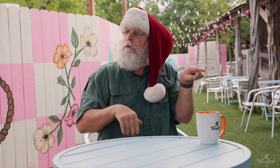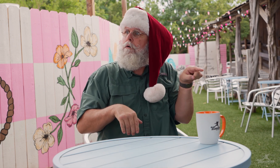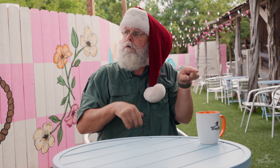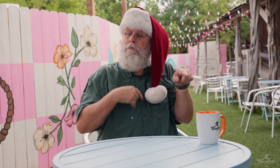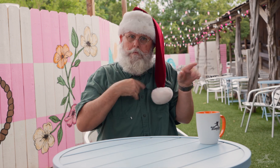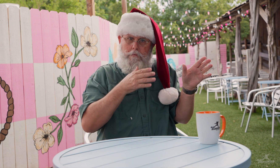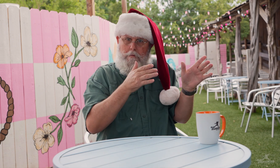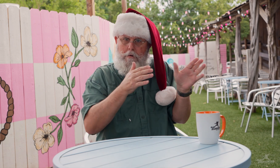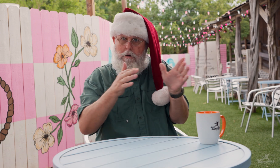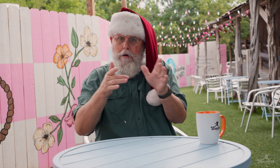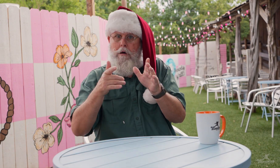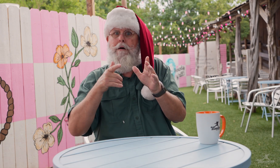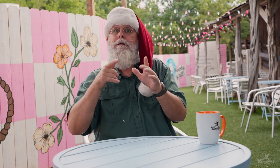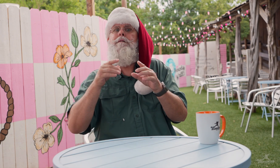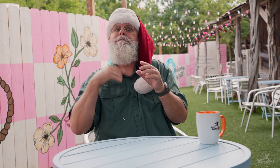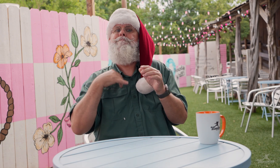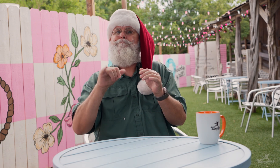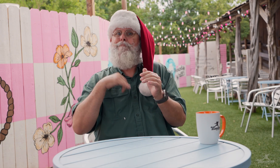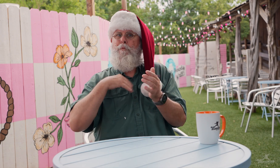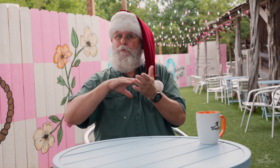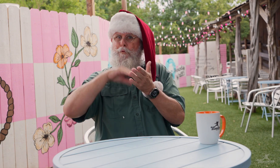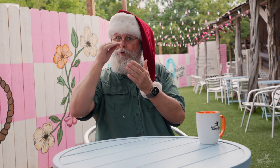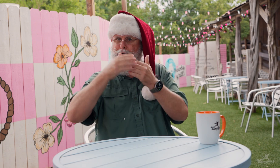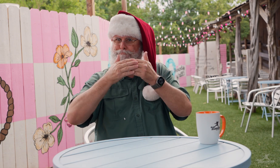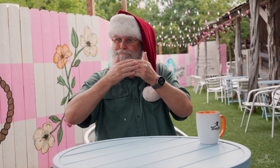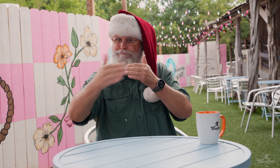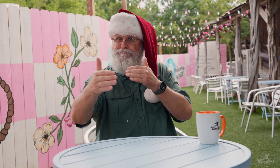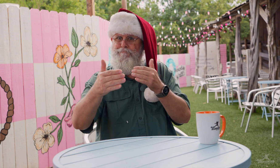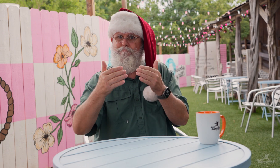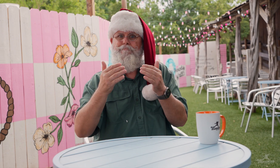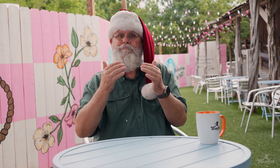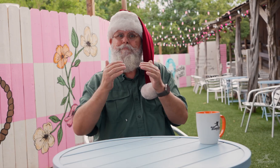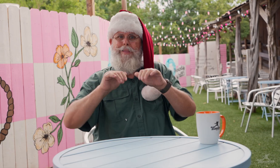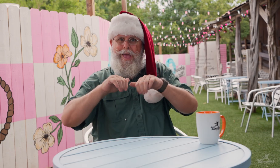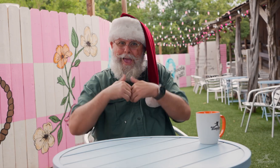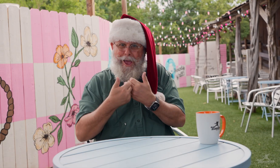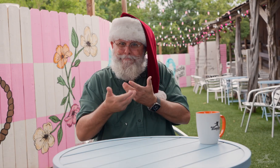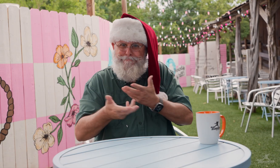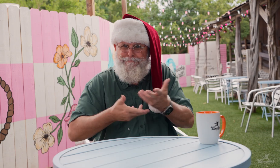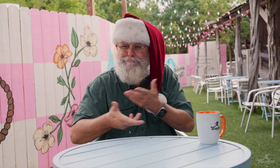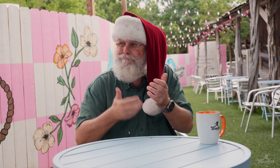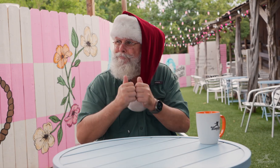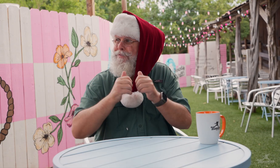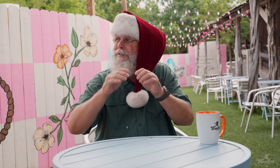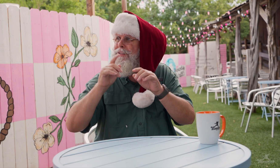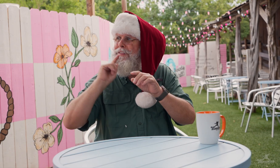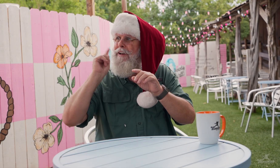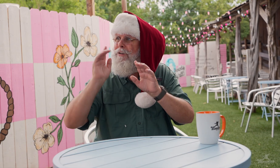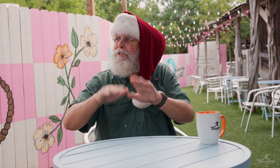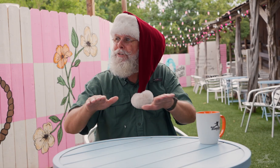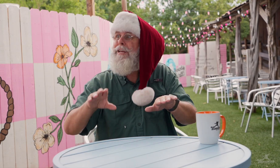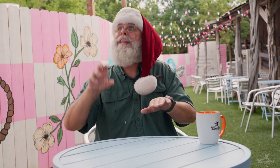Since then I've grown how I interact with Deaf children